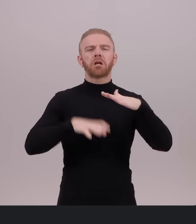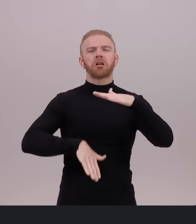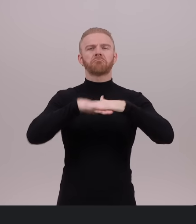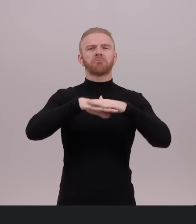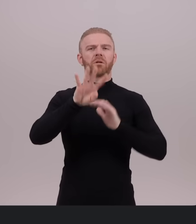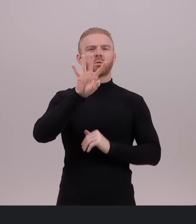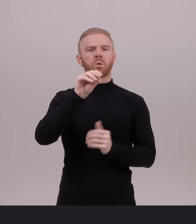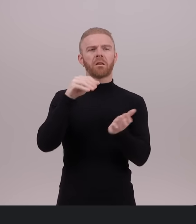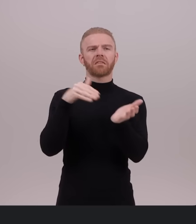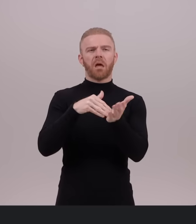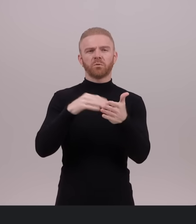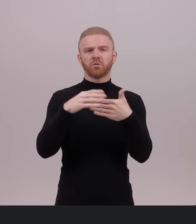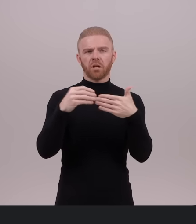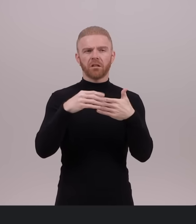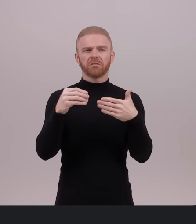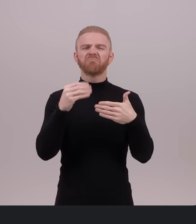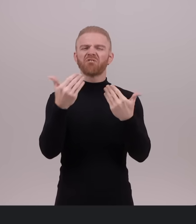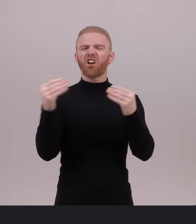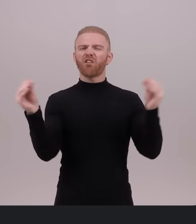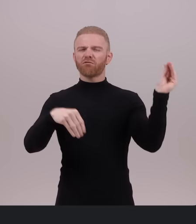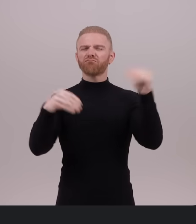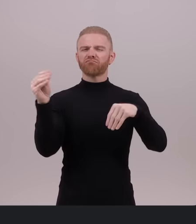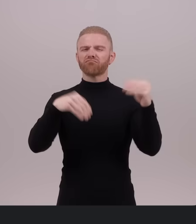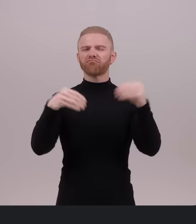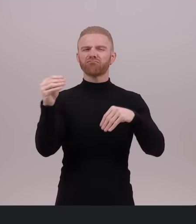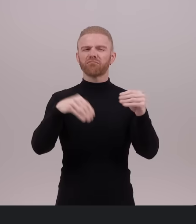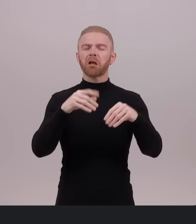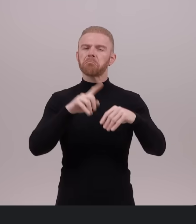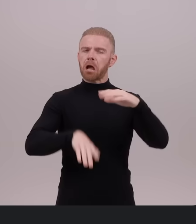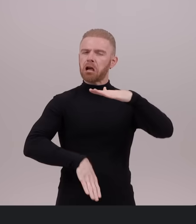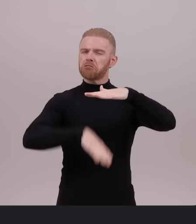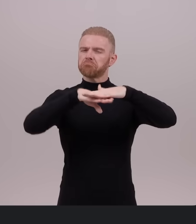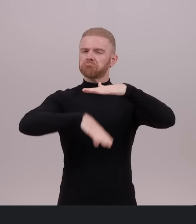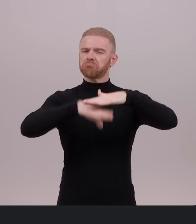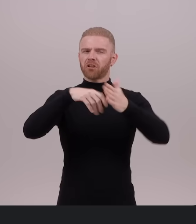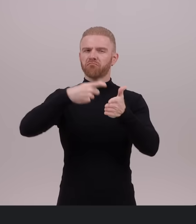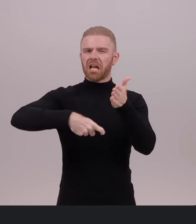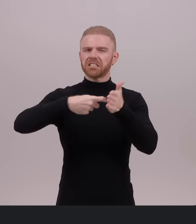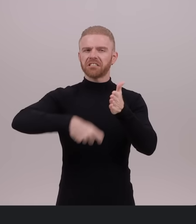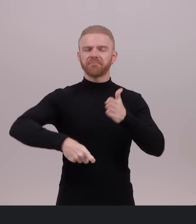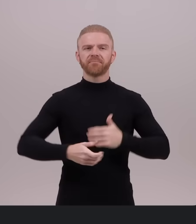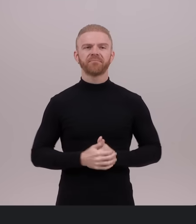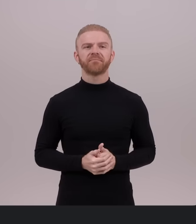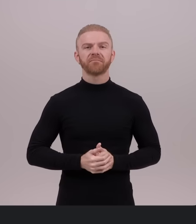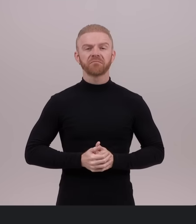but give me as many add-ons as you can under that. All right. This sounds like an excellent Build.